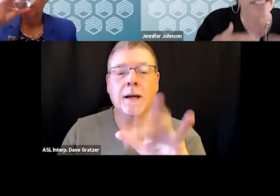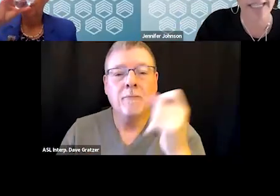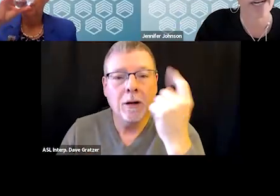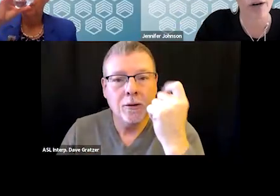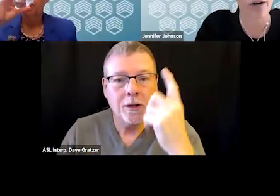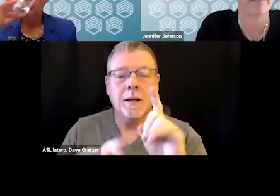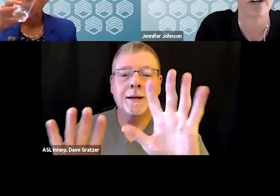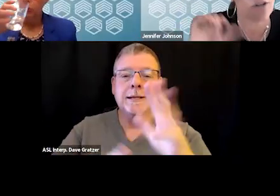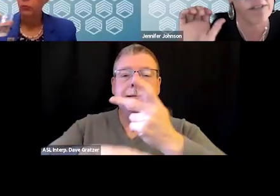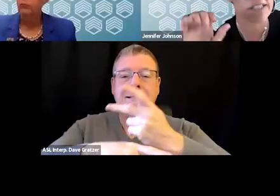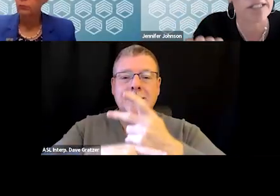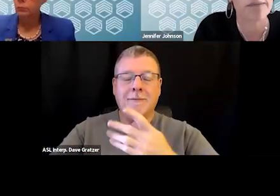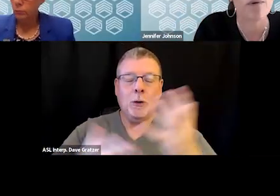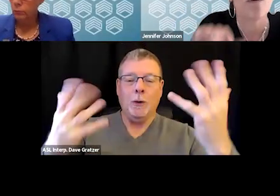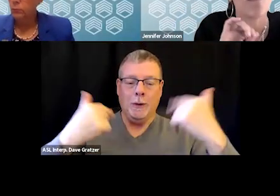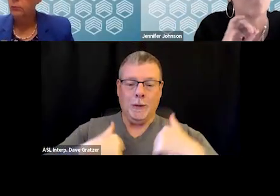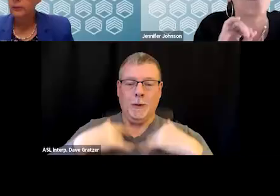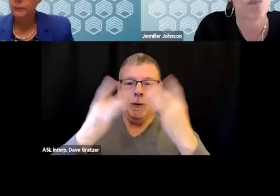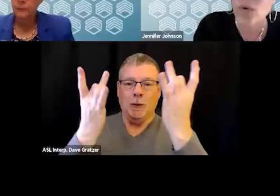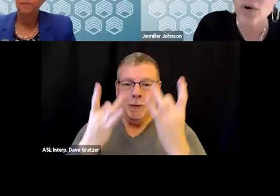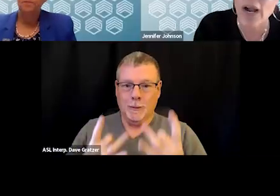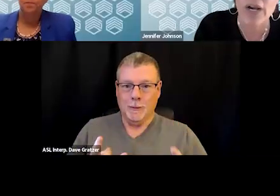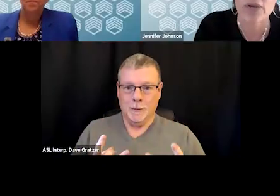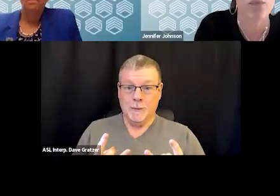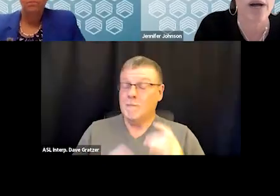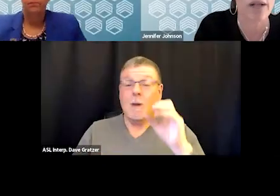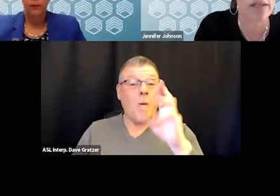have to take care of our nervous system or we're not gonna do well